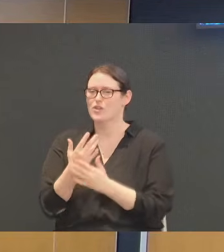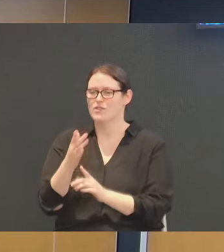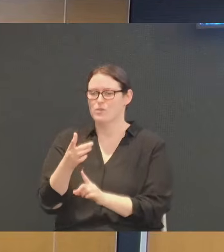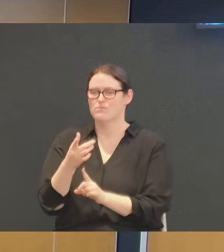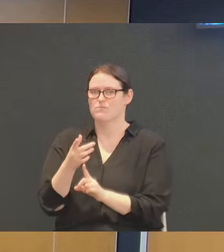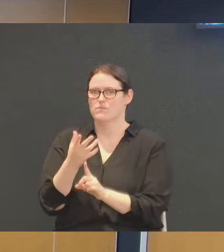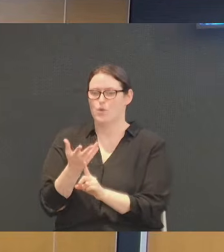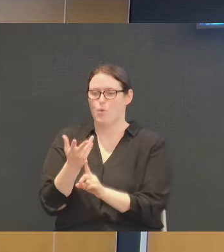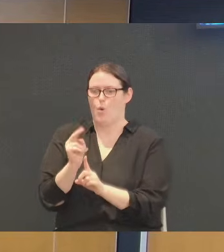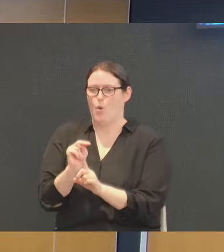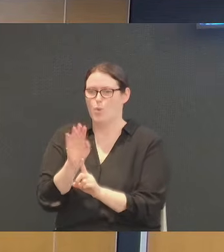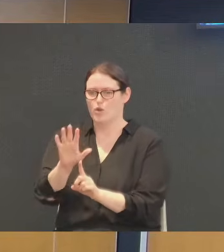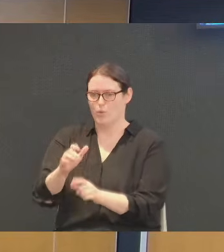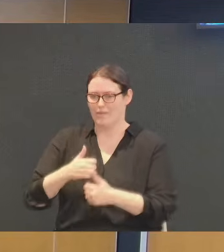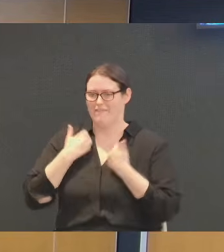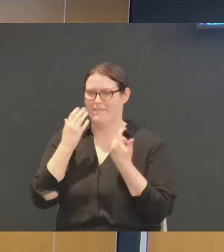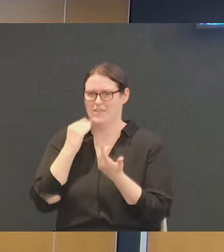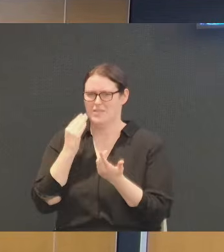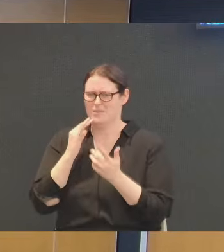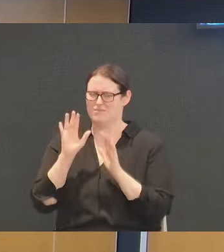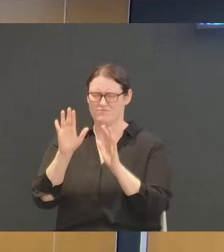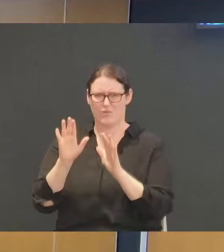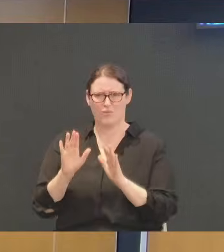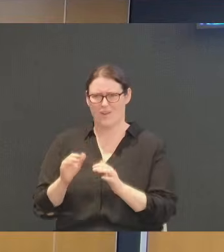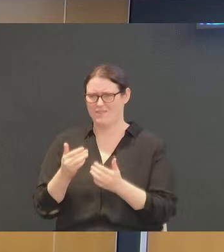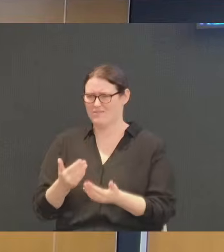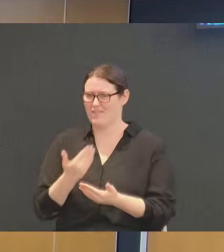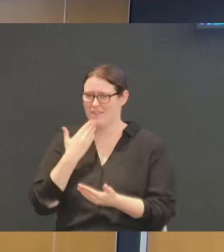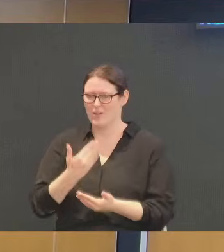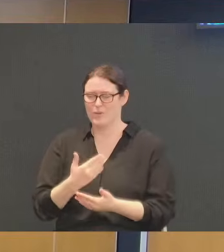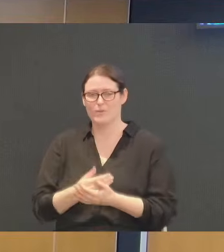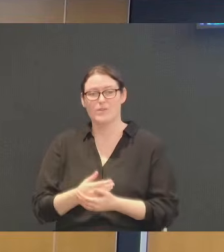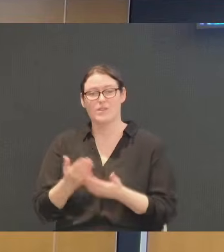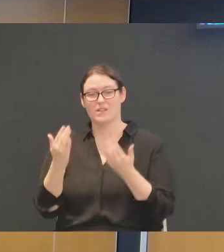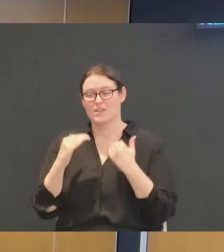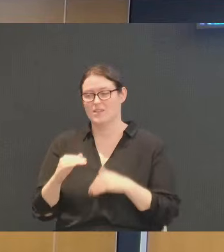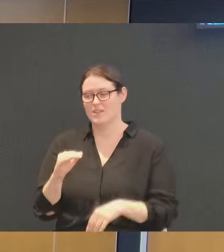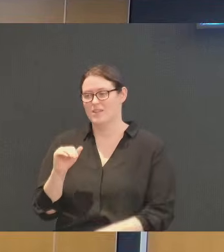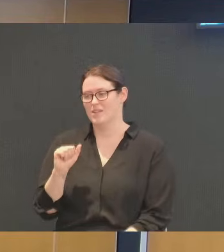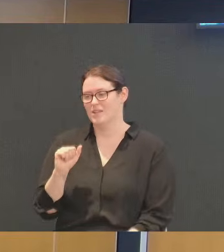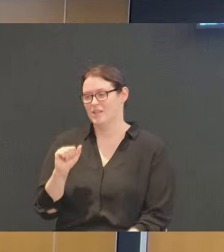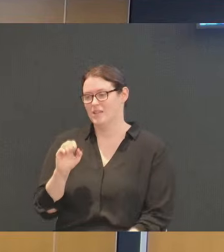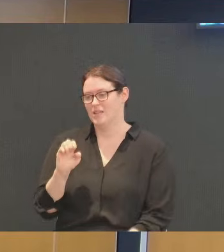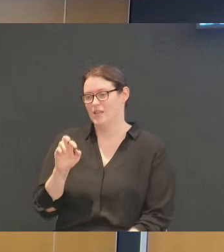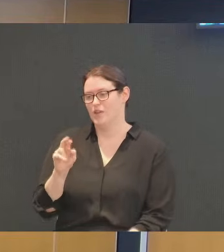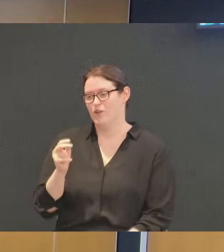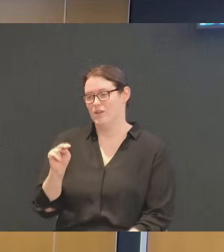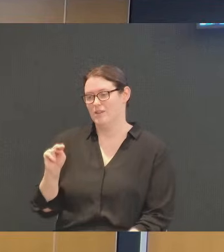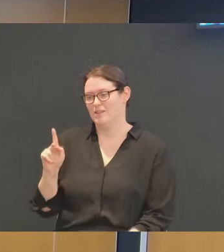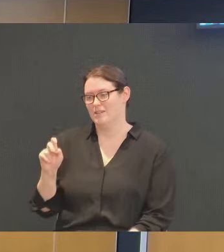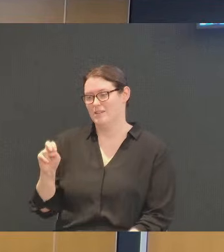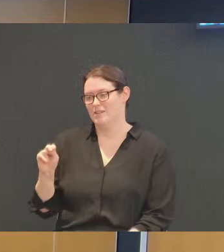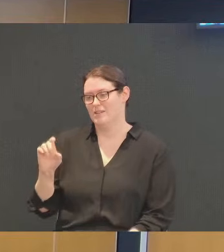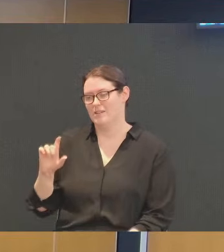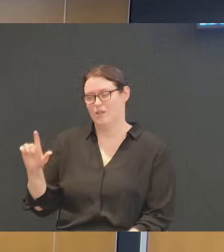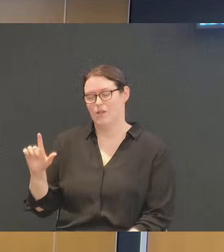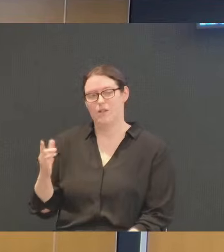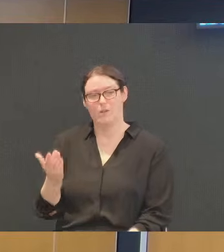experience. It's always great. Aaron Kendall, welcome.